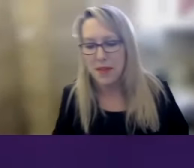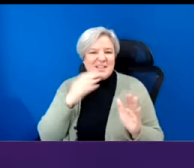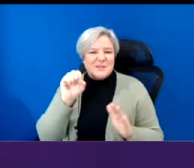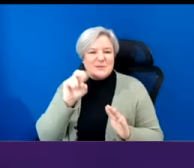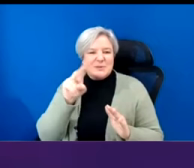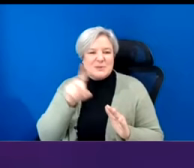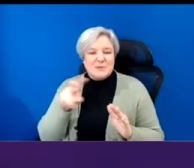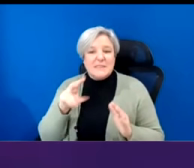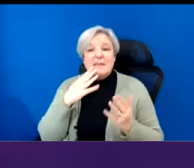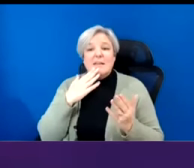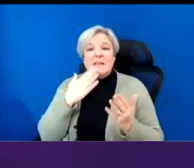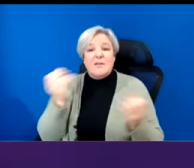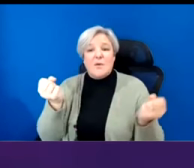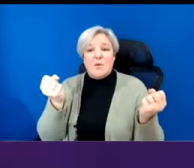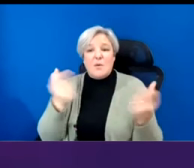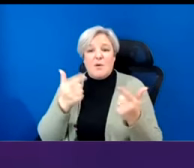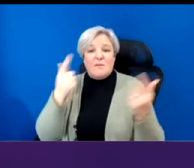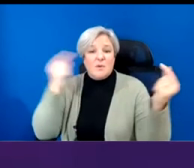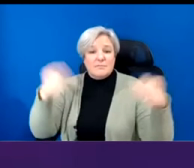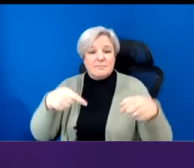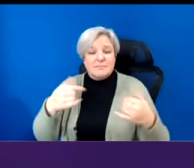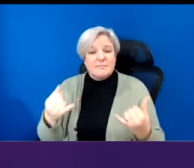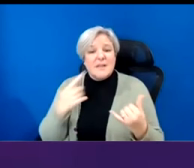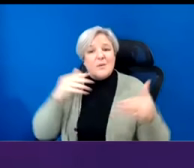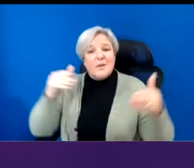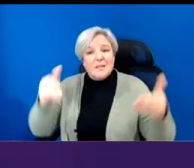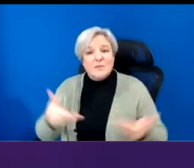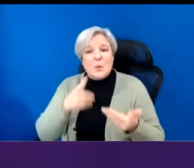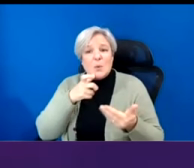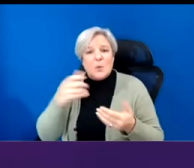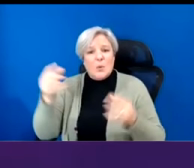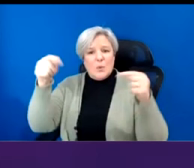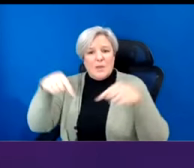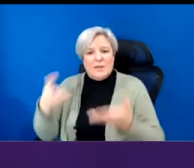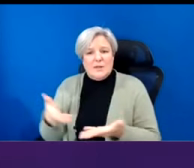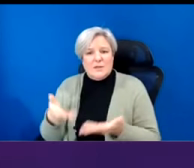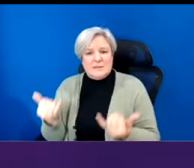Thank you, everyone, for joining us today. I just want to introduce who's on the call because we